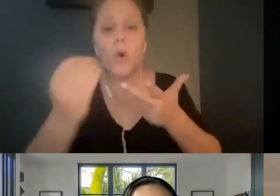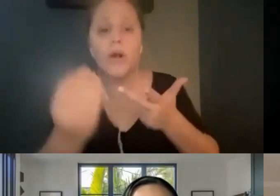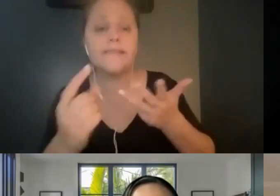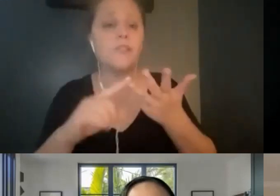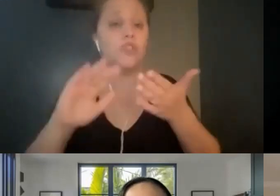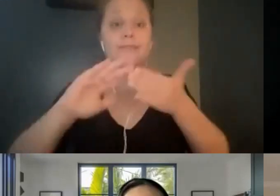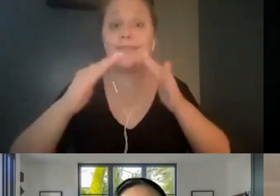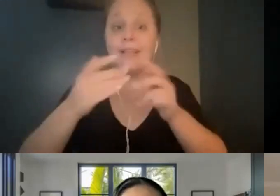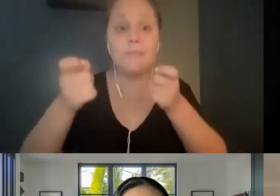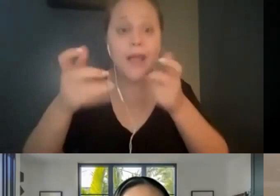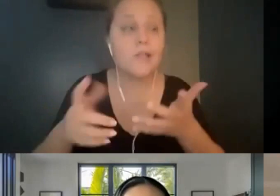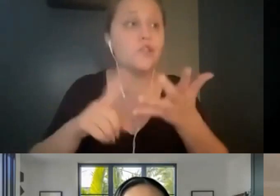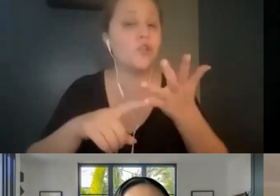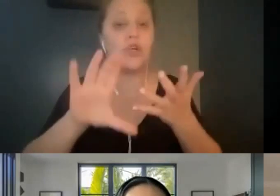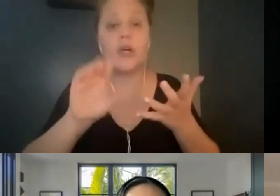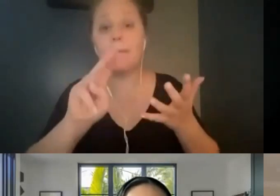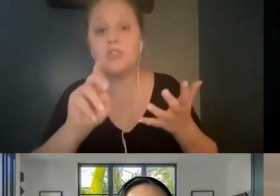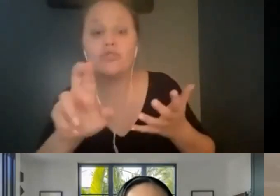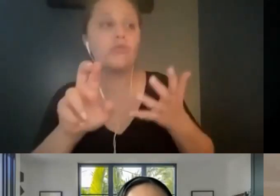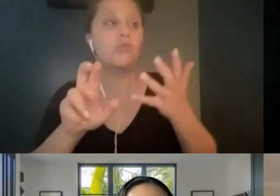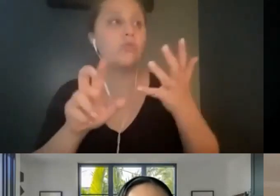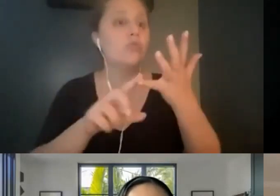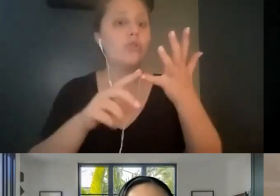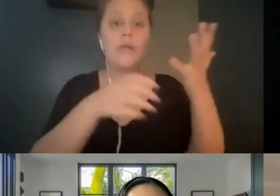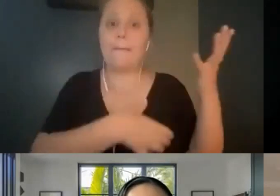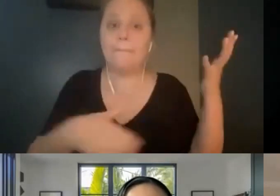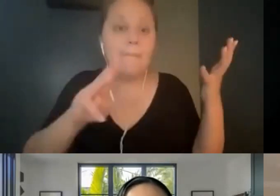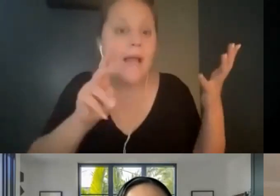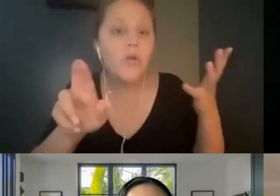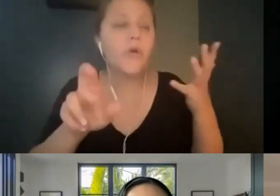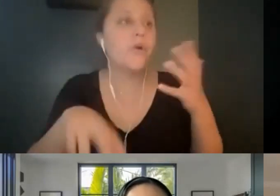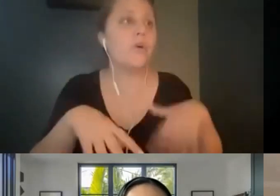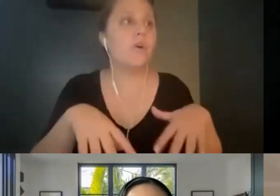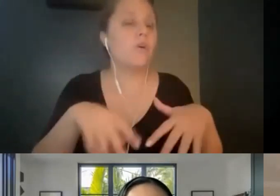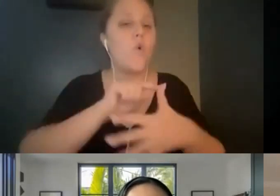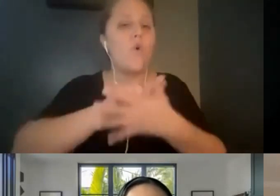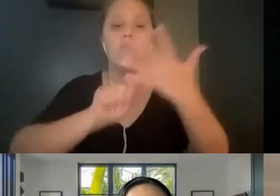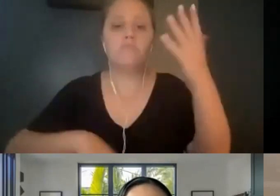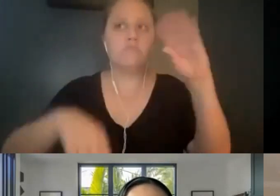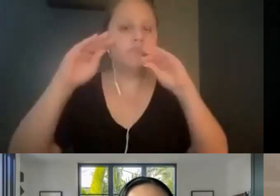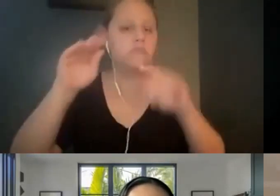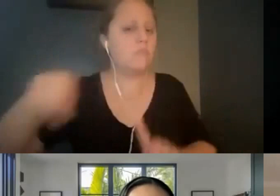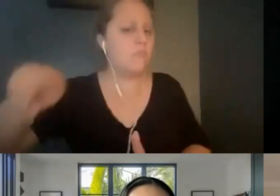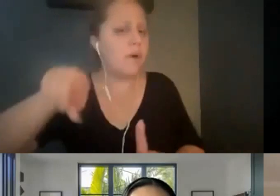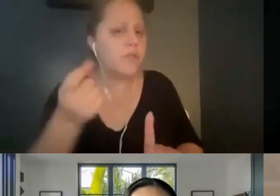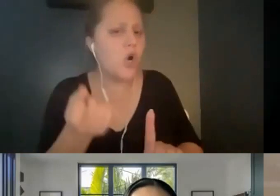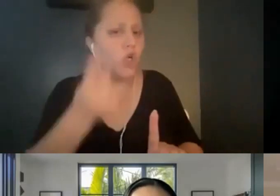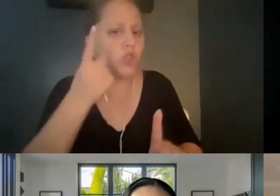and city manager, the commissioners, the mayor understand that there's a lot of talent out there.